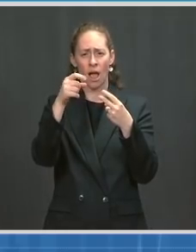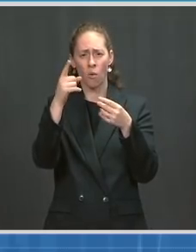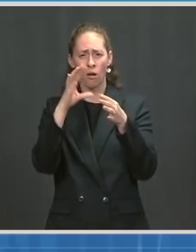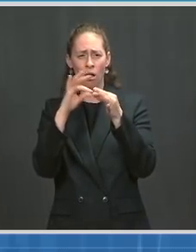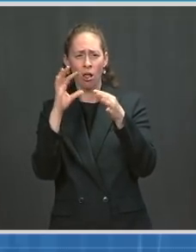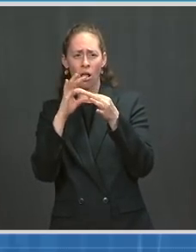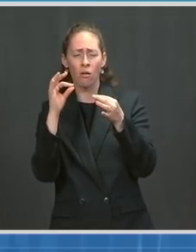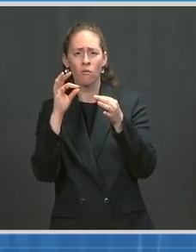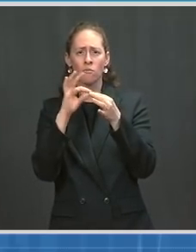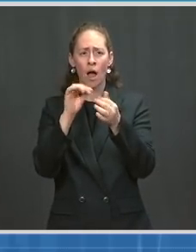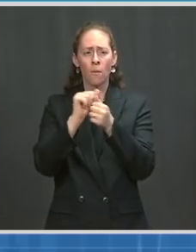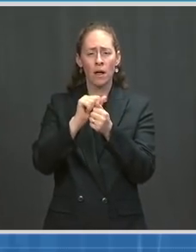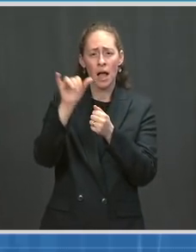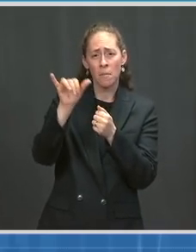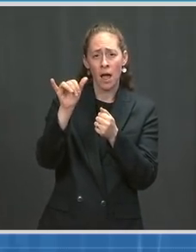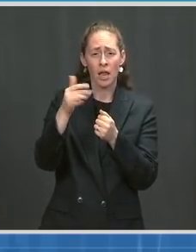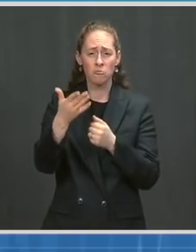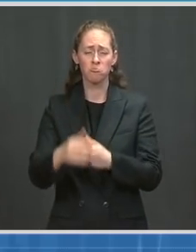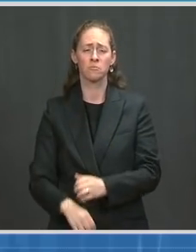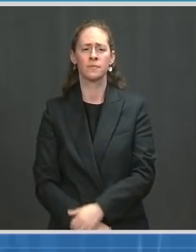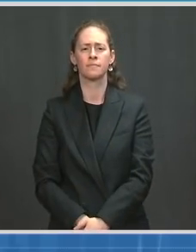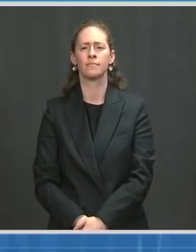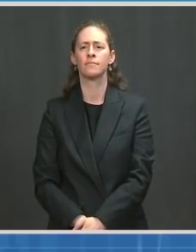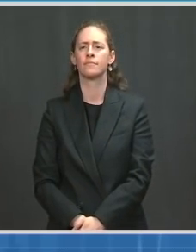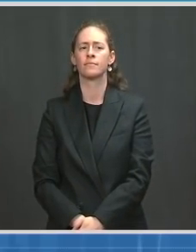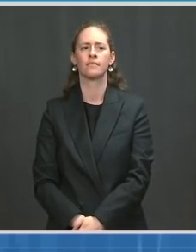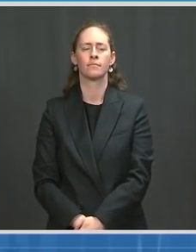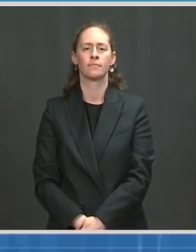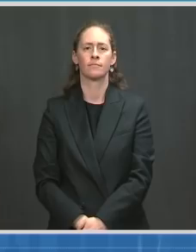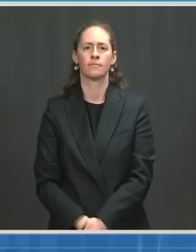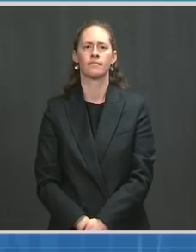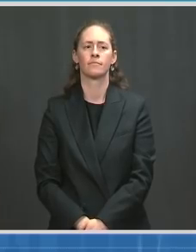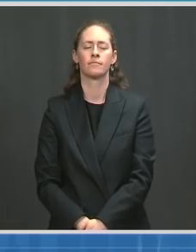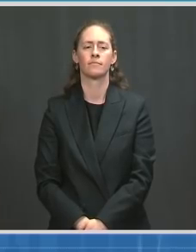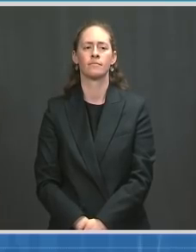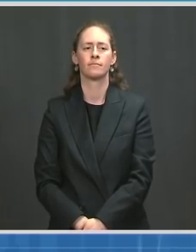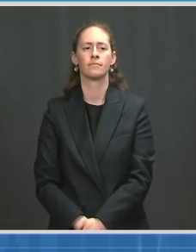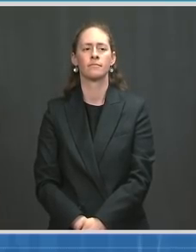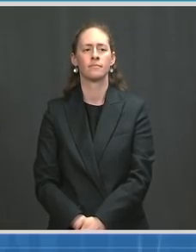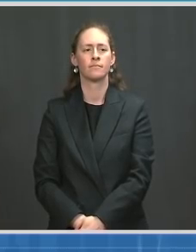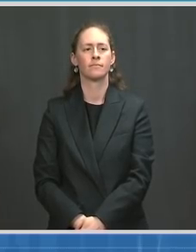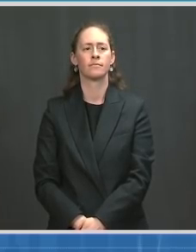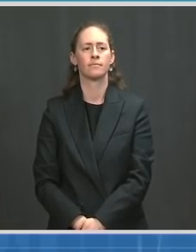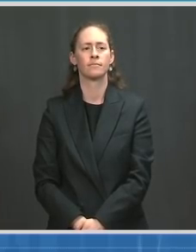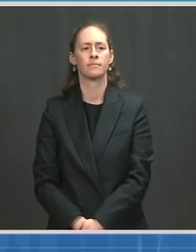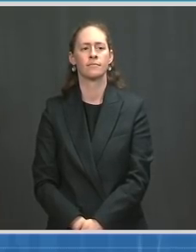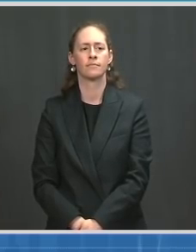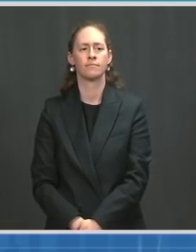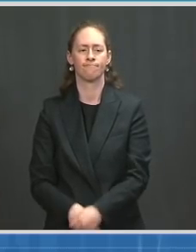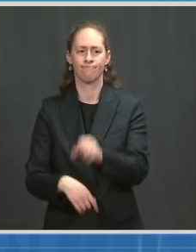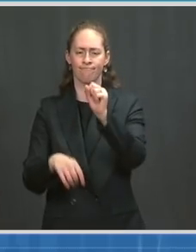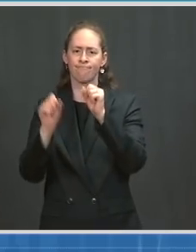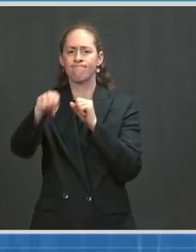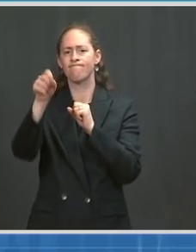Dr. Fauci: Yeah, well, certainly it is an issue that we are concerned about is people who are immunosuppressed,